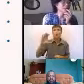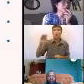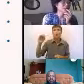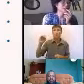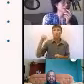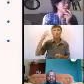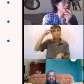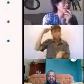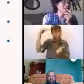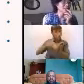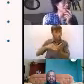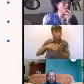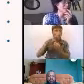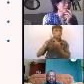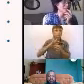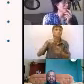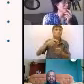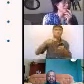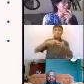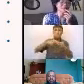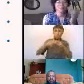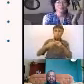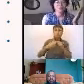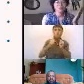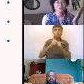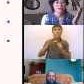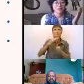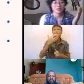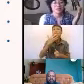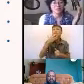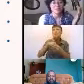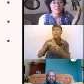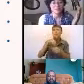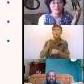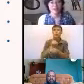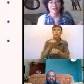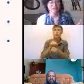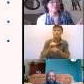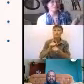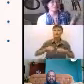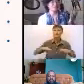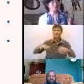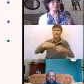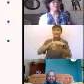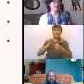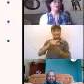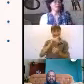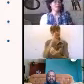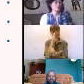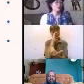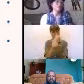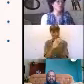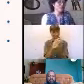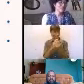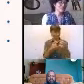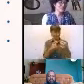of colour in the workplace.” And it really this diagram is to represent how to prevent